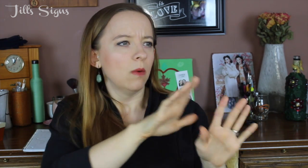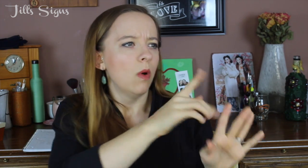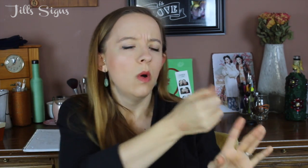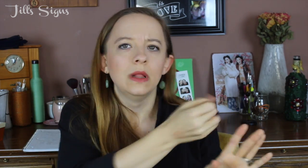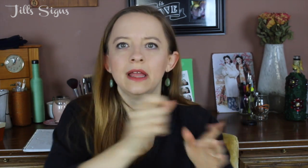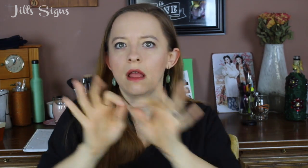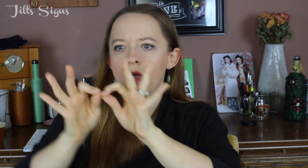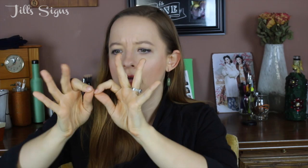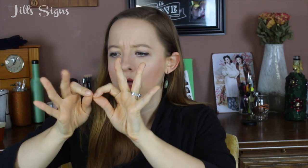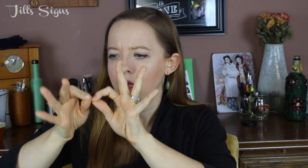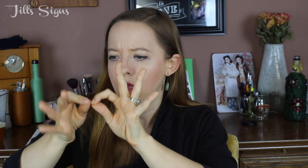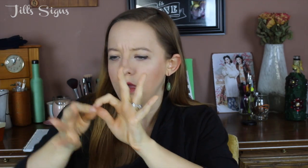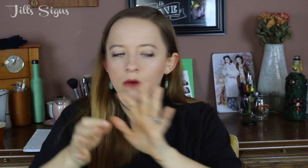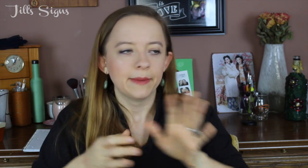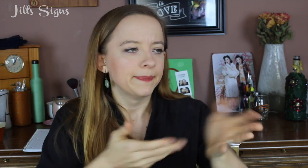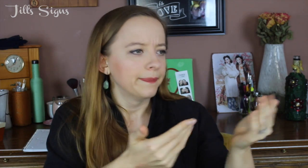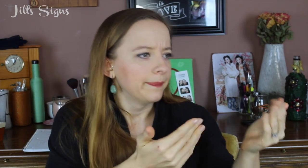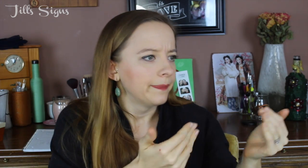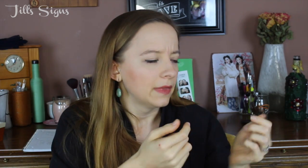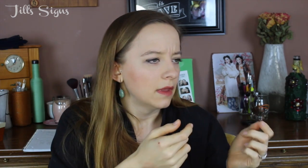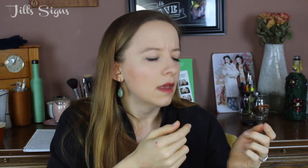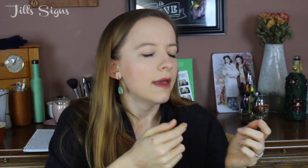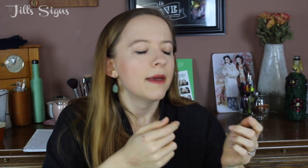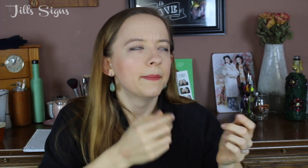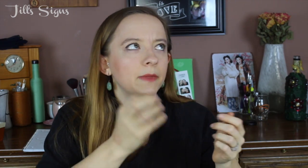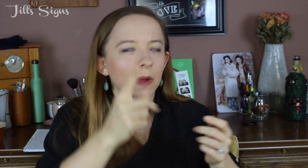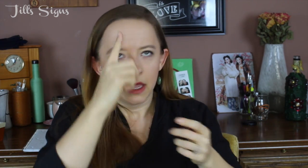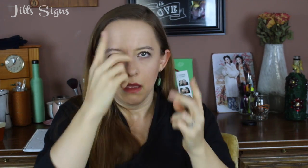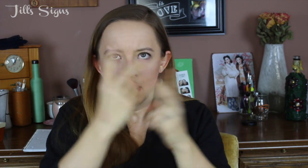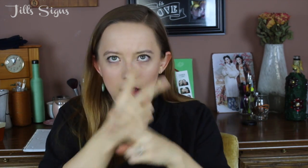know sign langauge as well. They say "hold on" and then they interpret, "ok what did you say?"